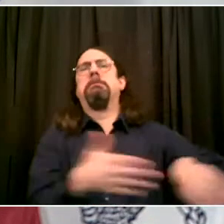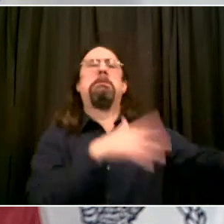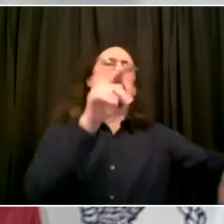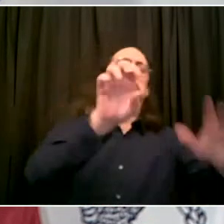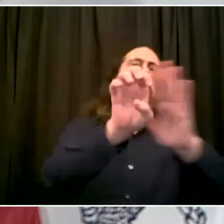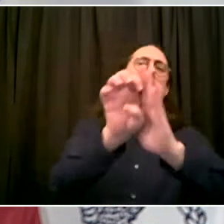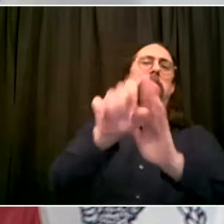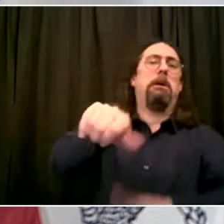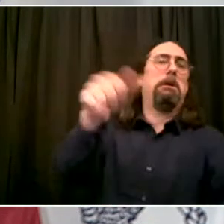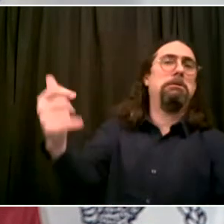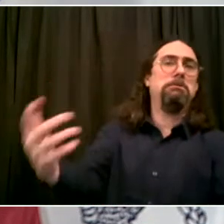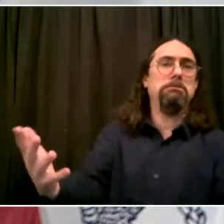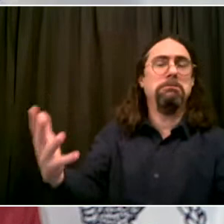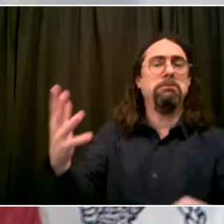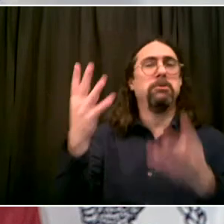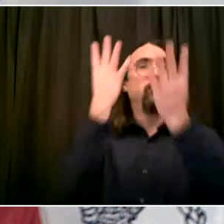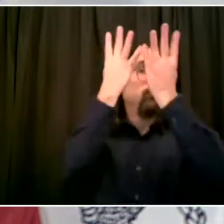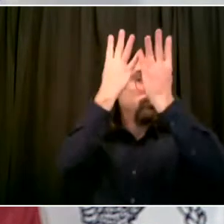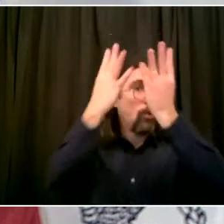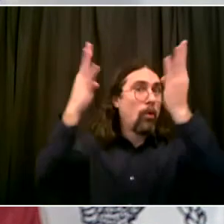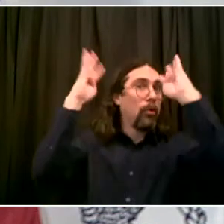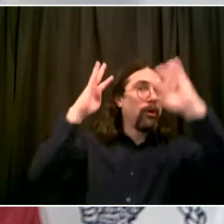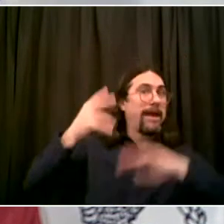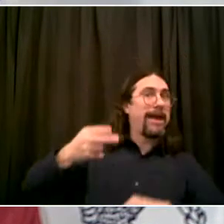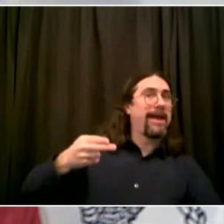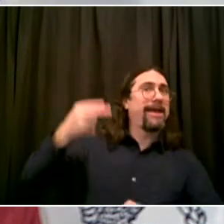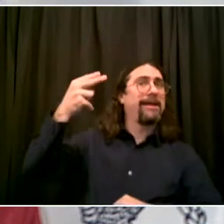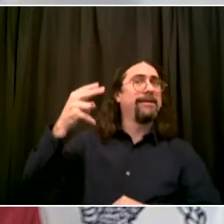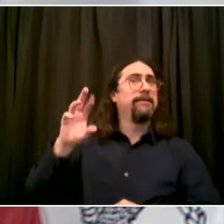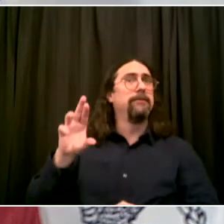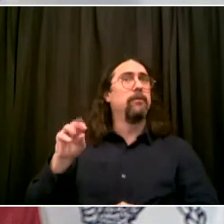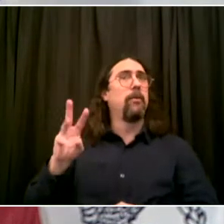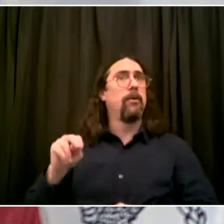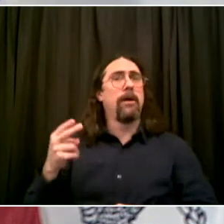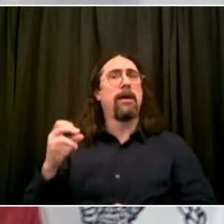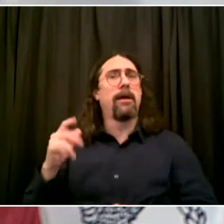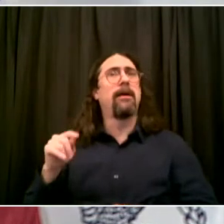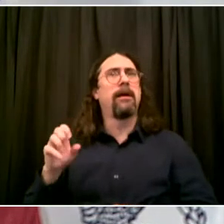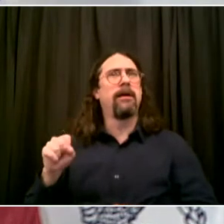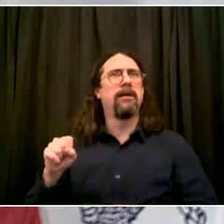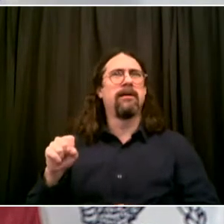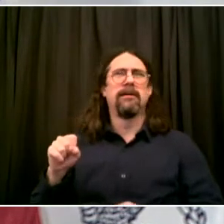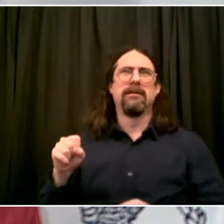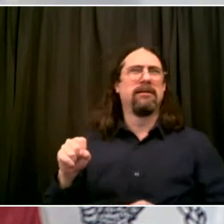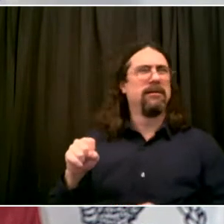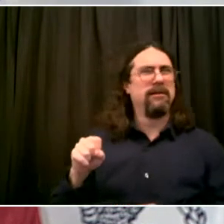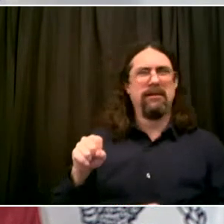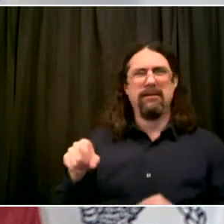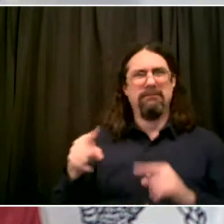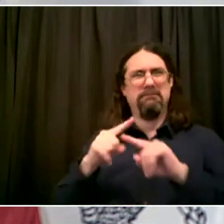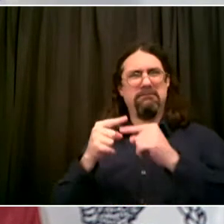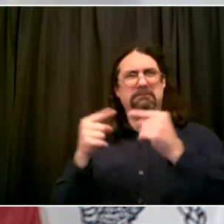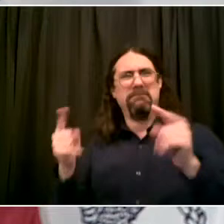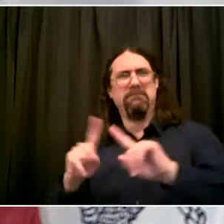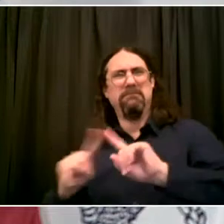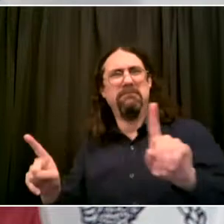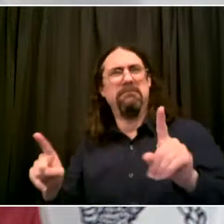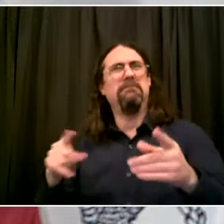JUST WONDERING